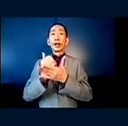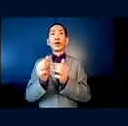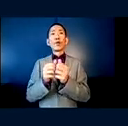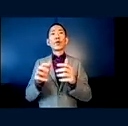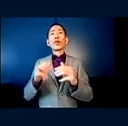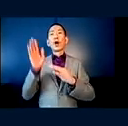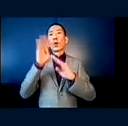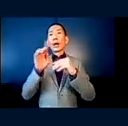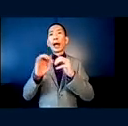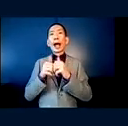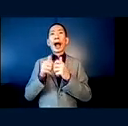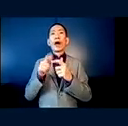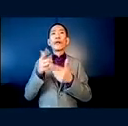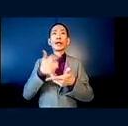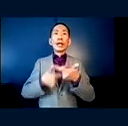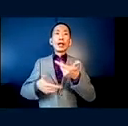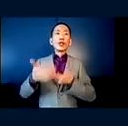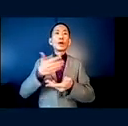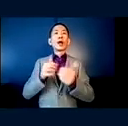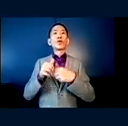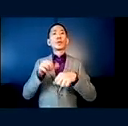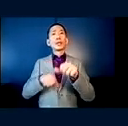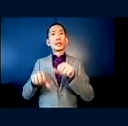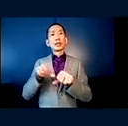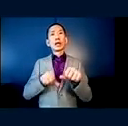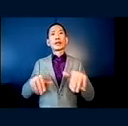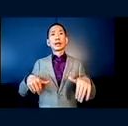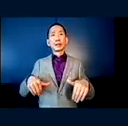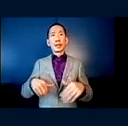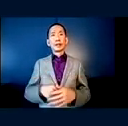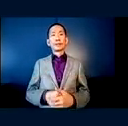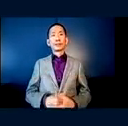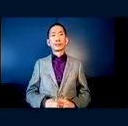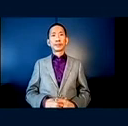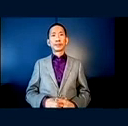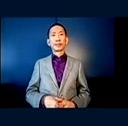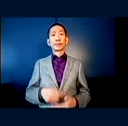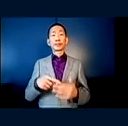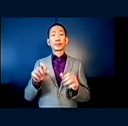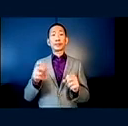EFFECTS OF VARIOUS INTERVENTION WITHOUT WORRYING ABOUT HOW THEY INTERACT WITH EACH OTHER AS YET.